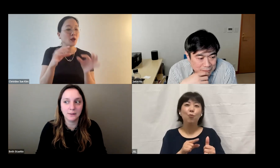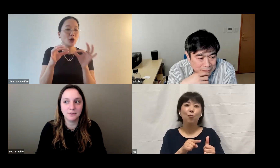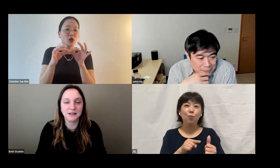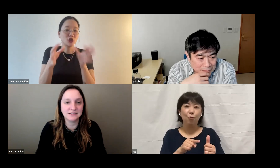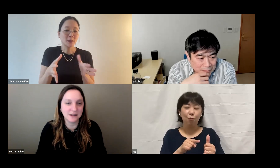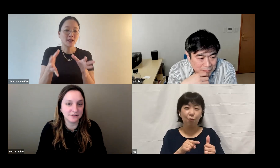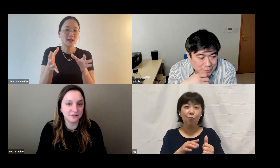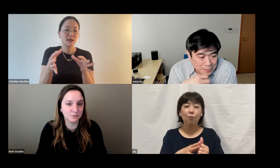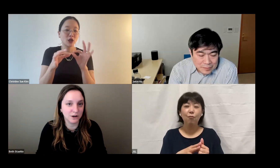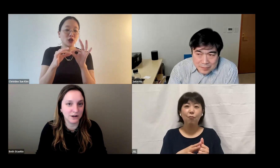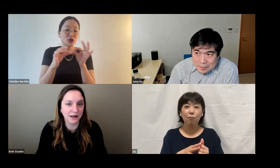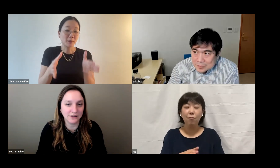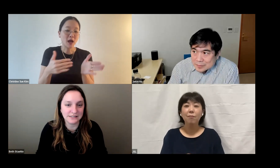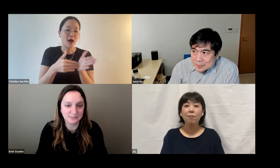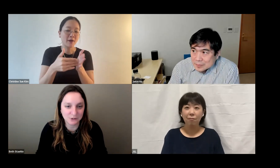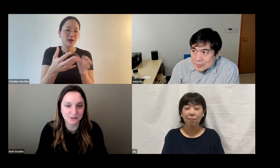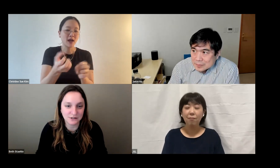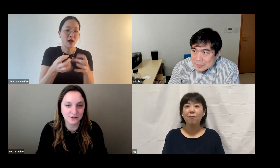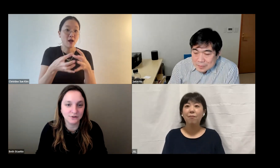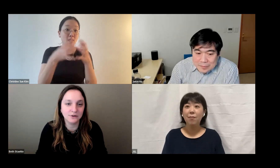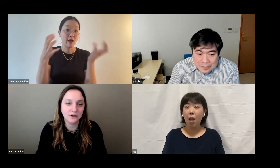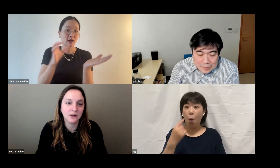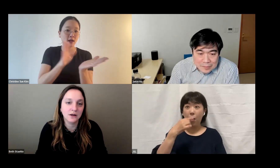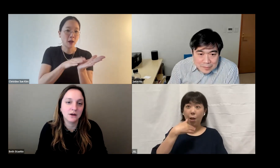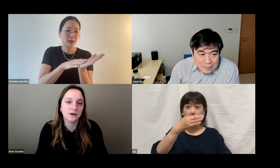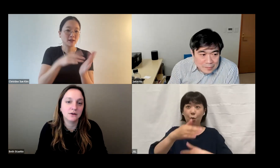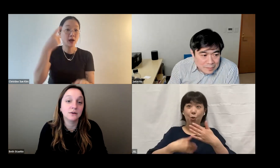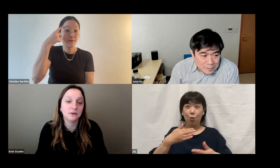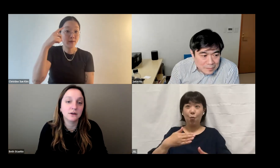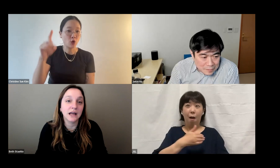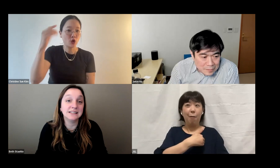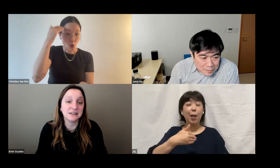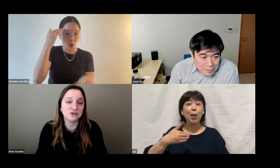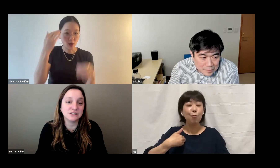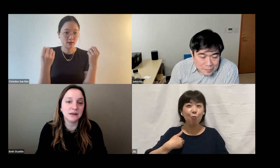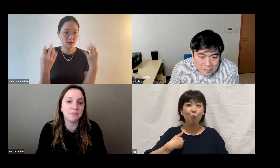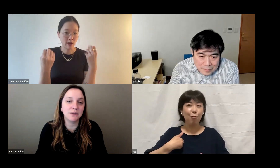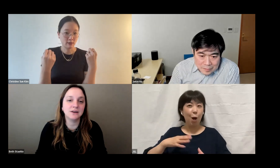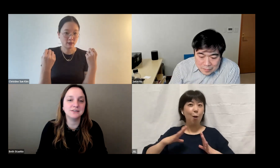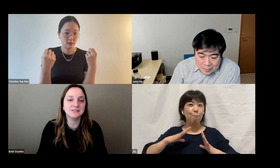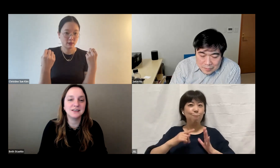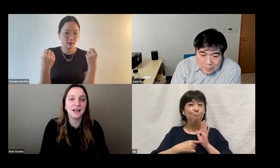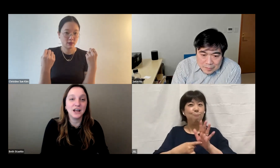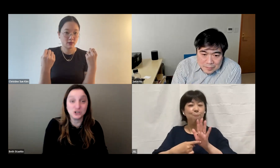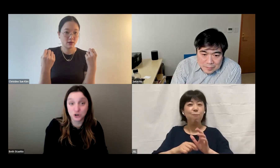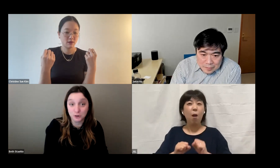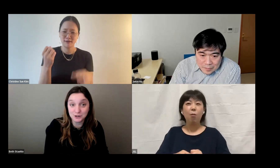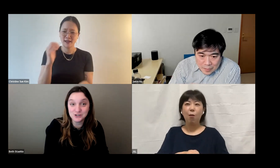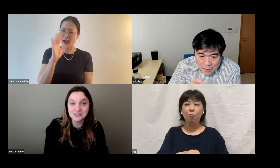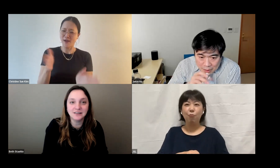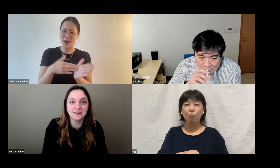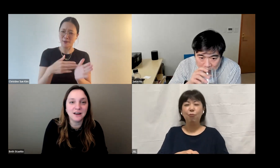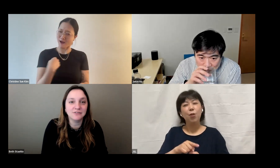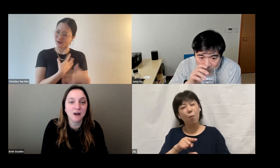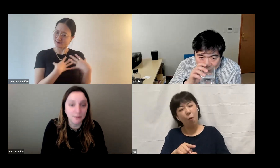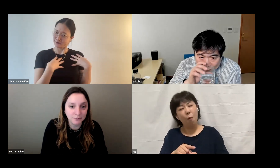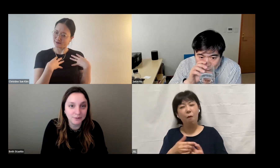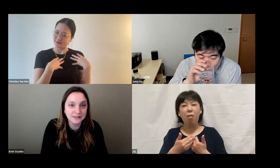But that's not what an ally is supposed to do. It's interesting because interpreters get a lot of compliments